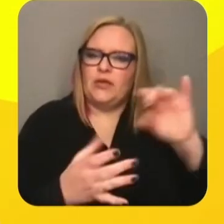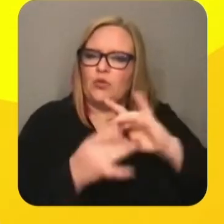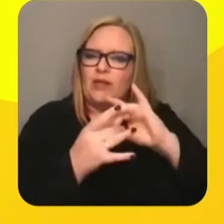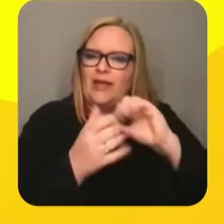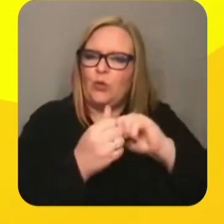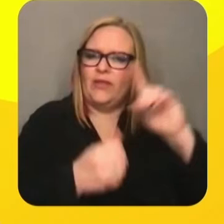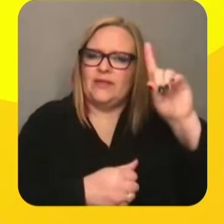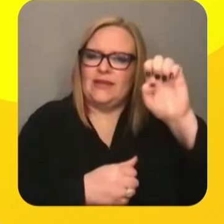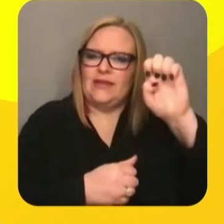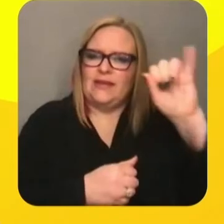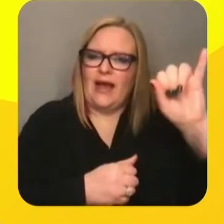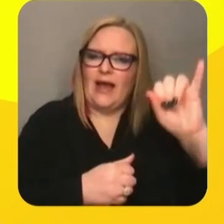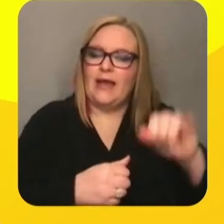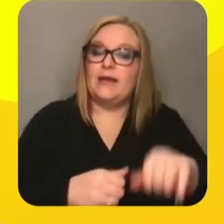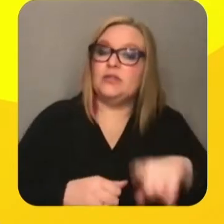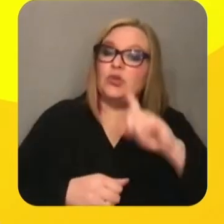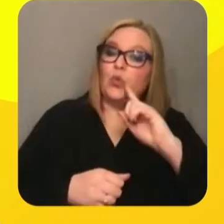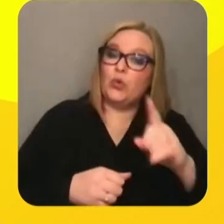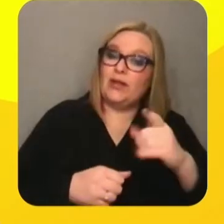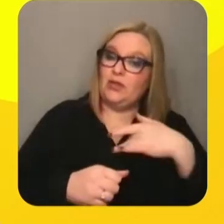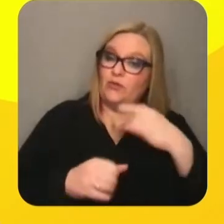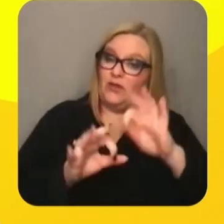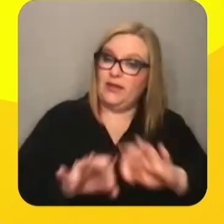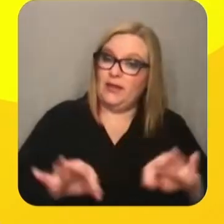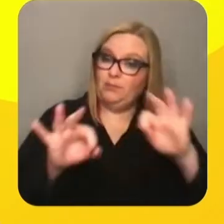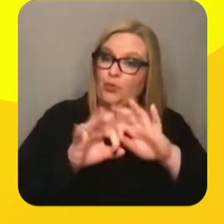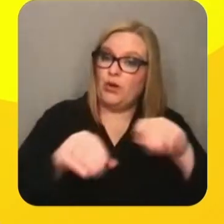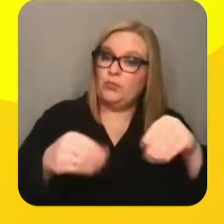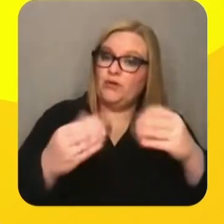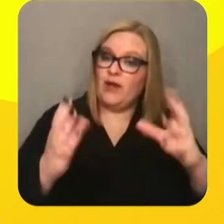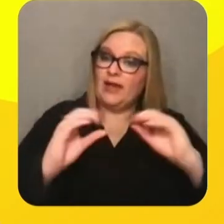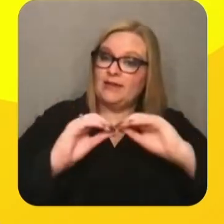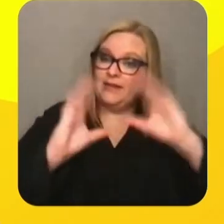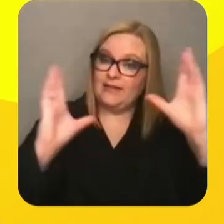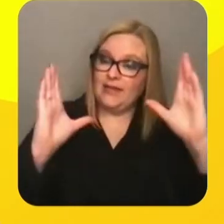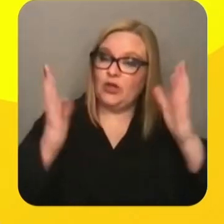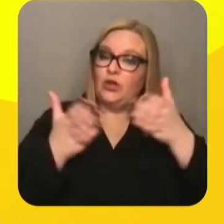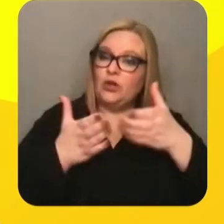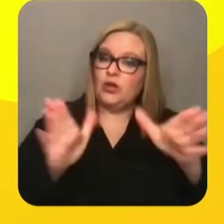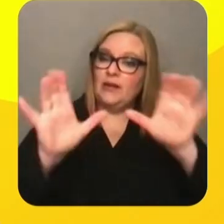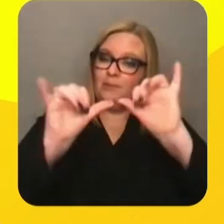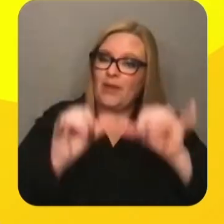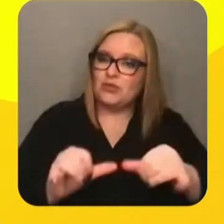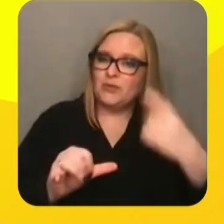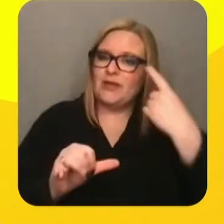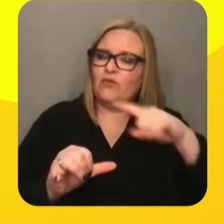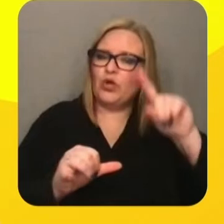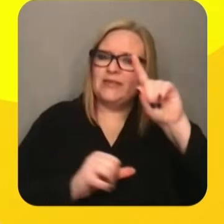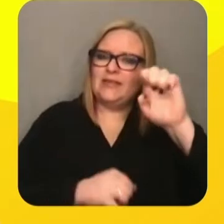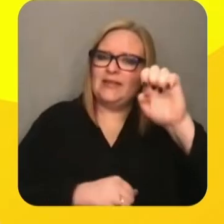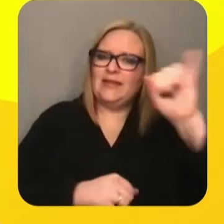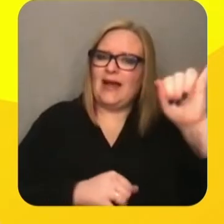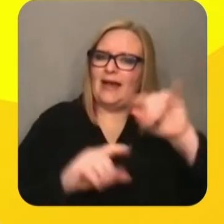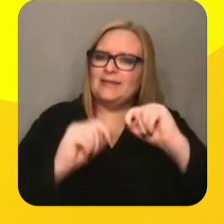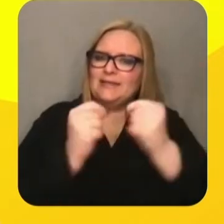So, how important do you feel it is to provide a clear ROI measurement for DNI teams to be successful in their jobs?